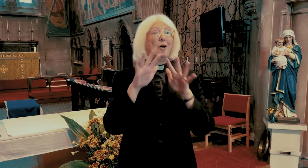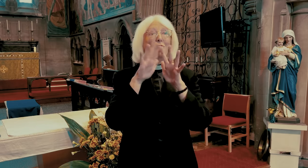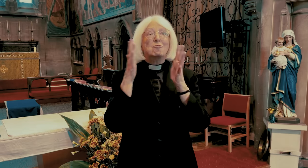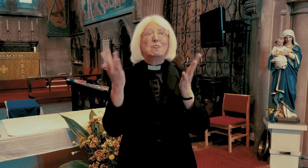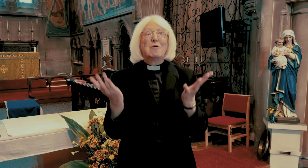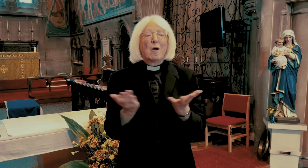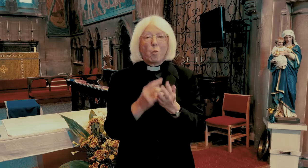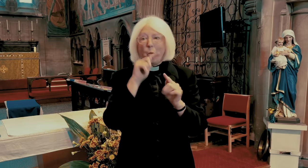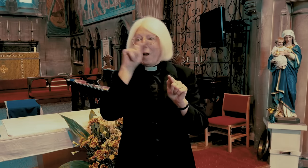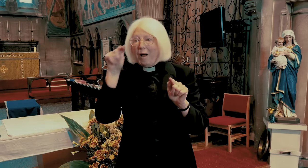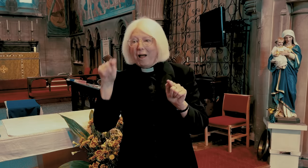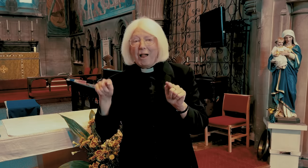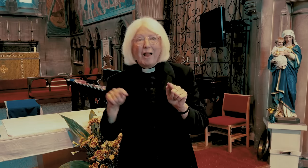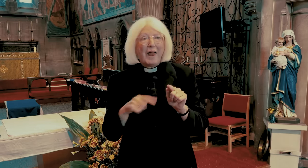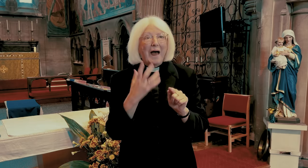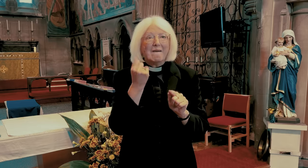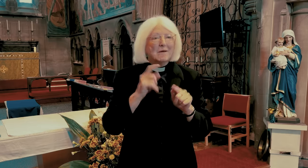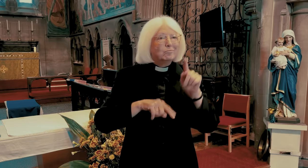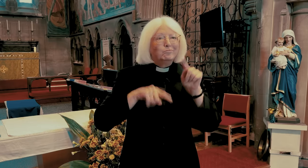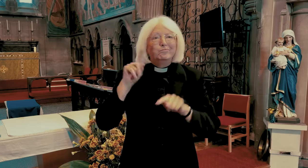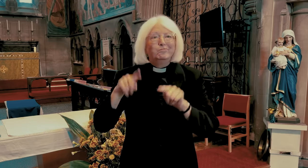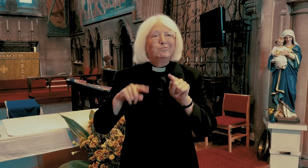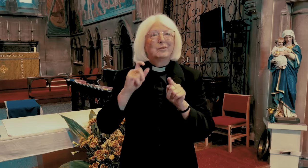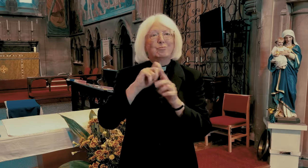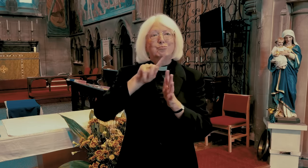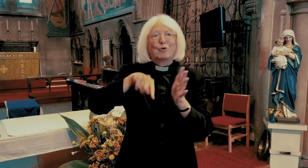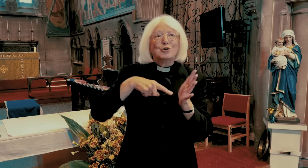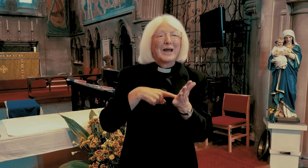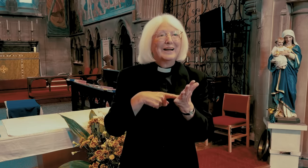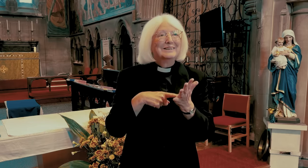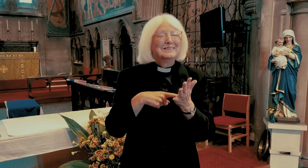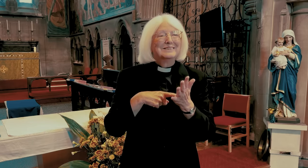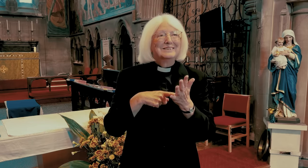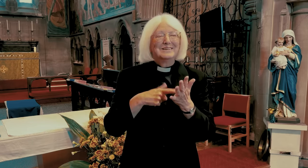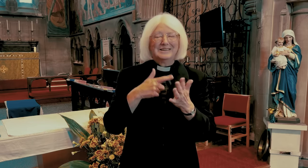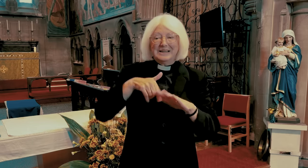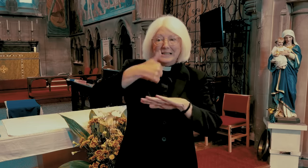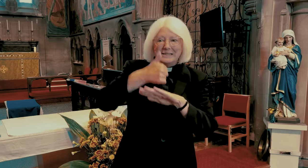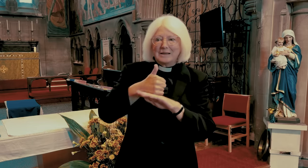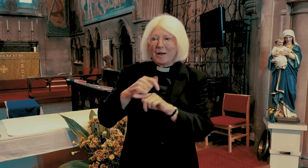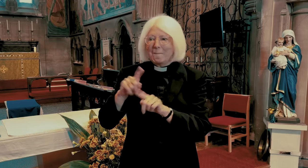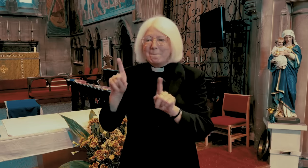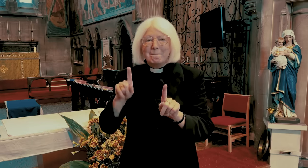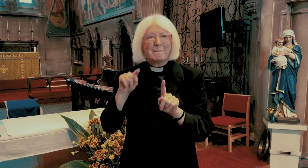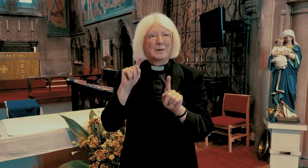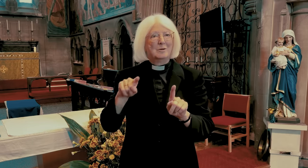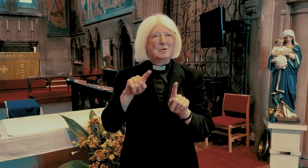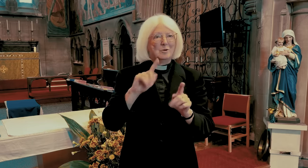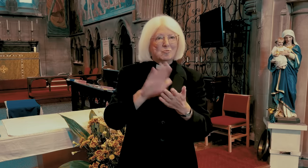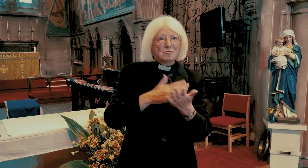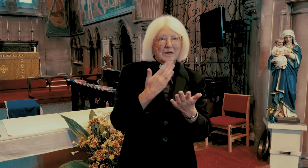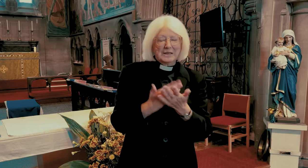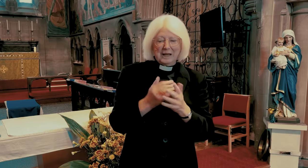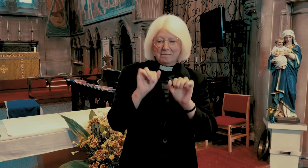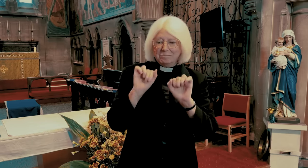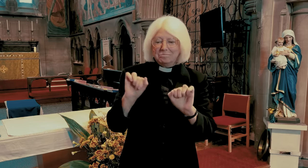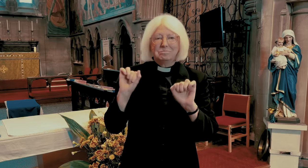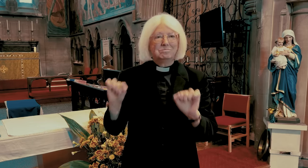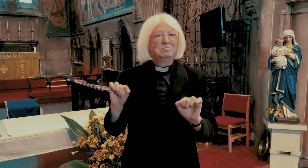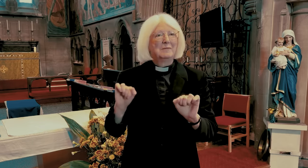Around the world, projects have started to translate the Scriptures into various national sign languages.